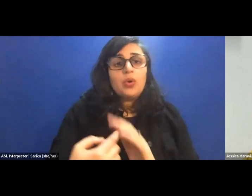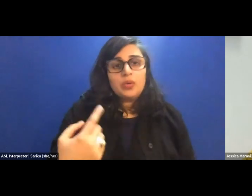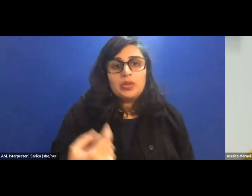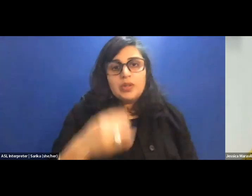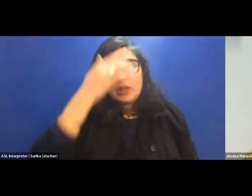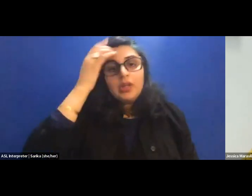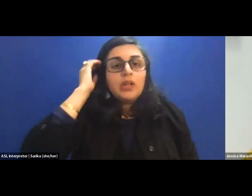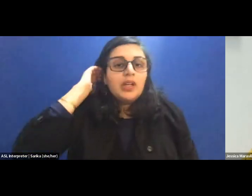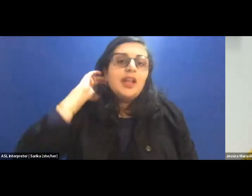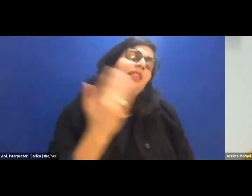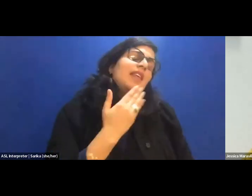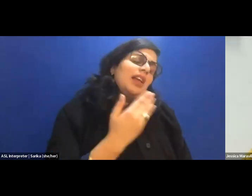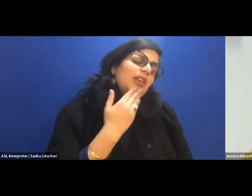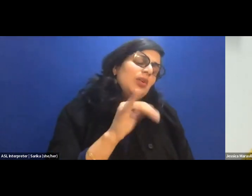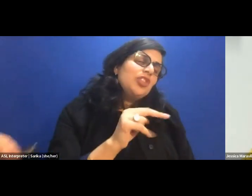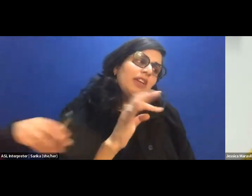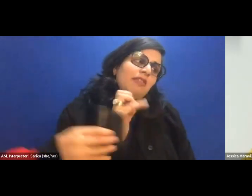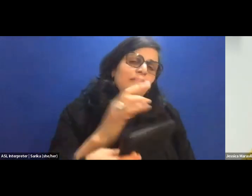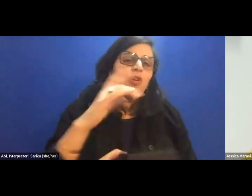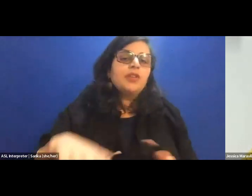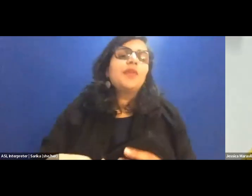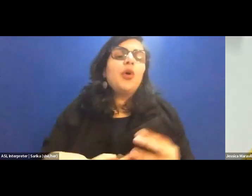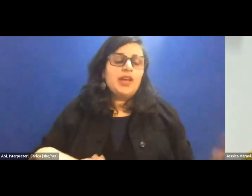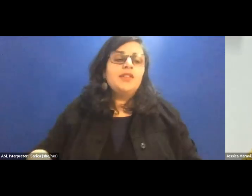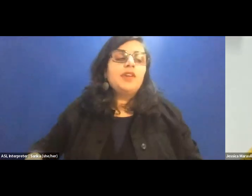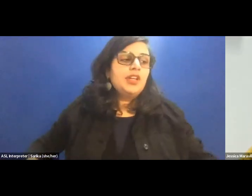stop violence with chemical munitions. Thank you.